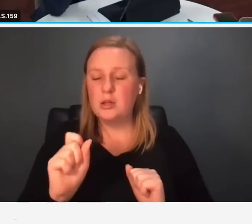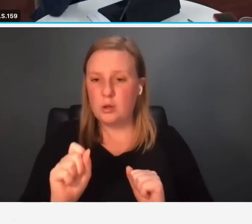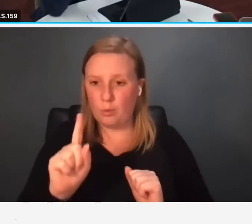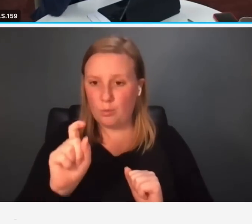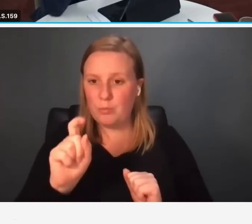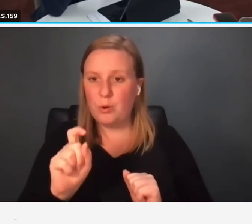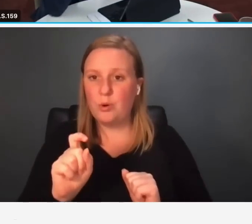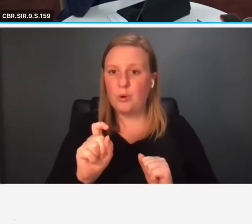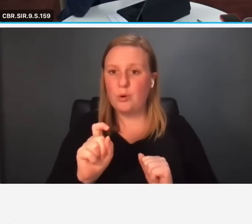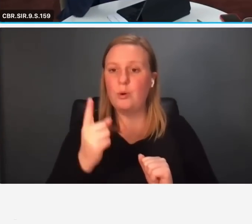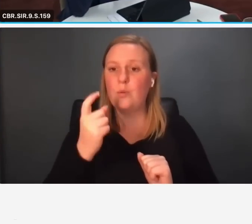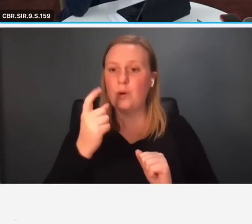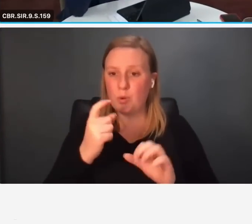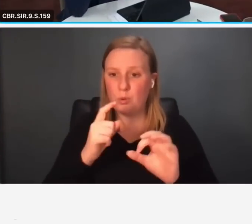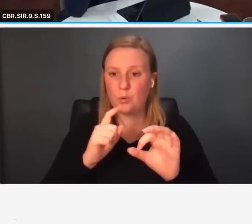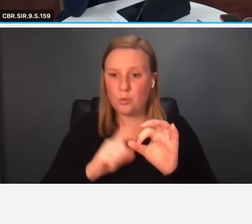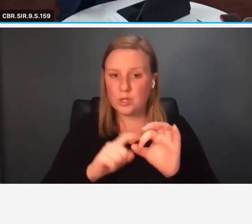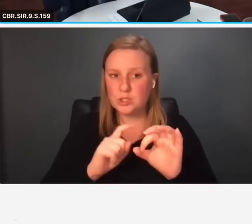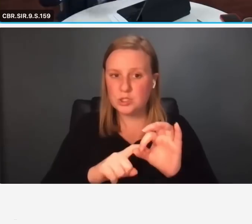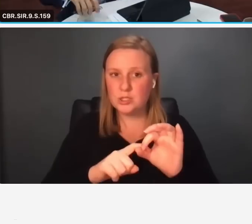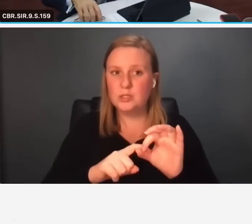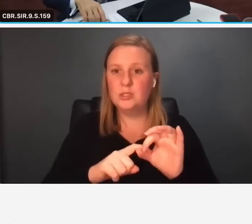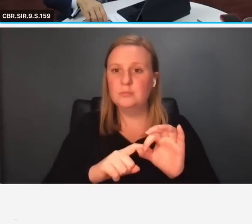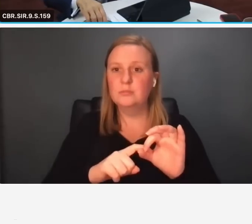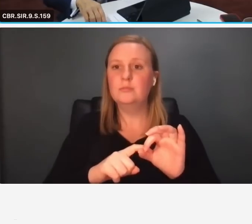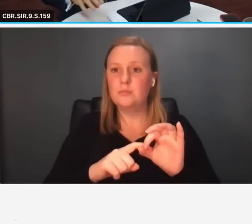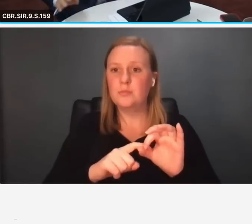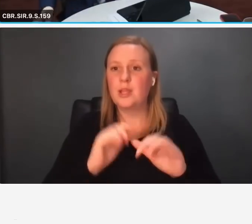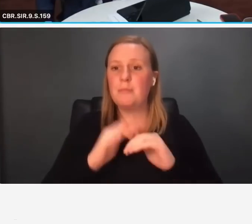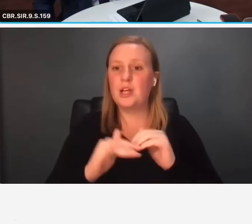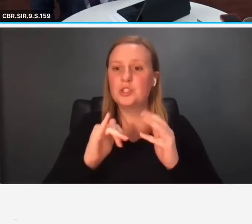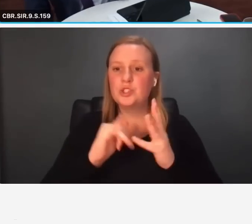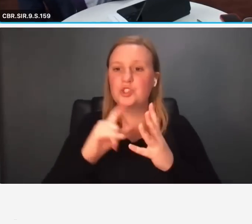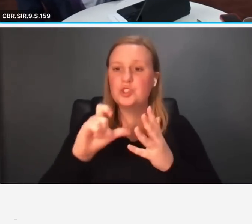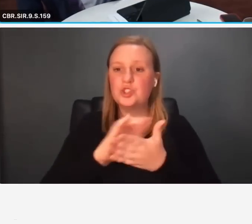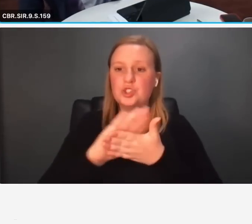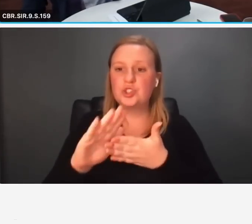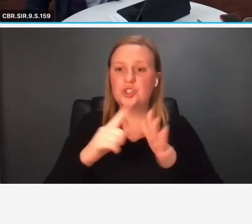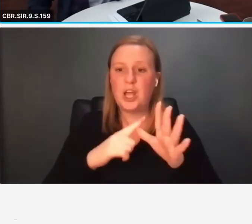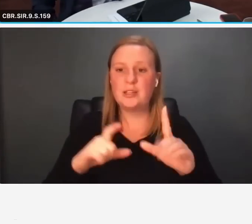with just offline before we close. There were a couple of questions about the SCHCADS Award which is a bit out of scope for this presentation